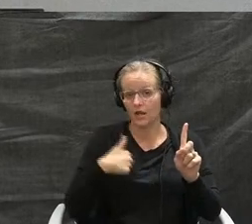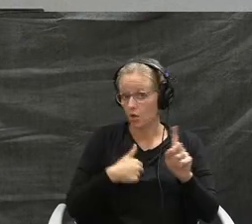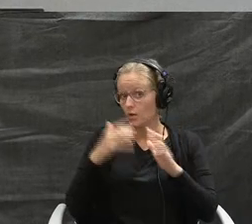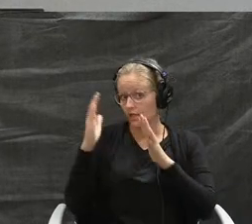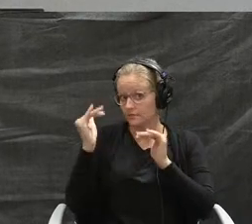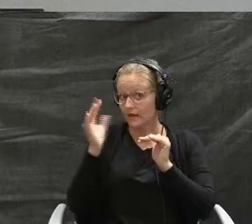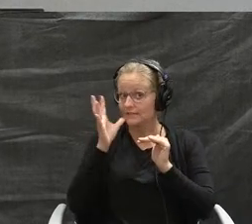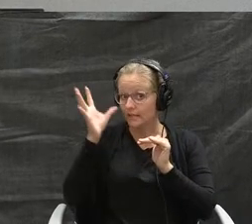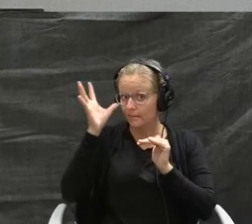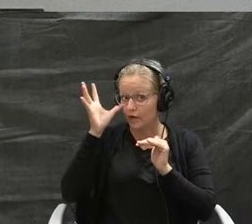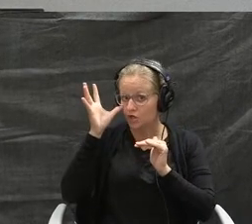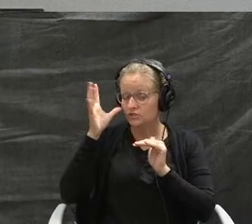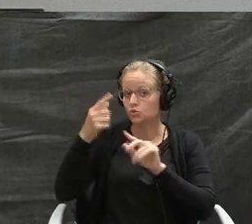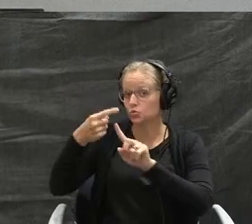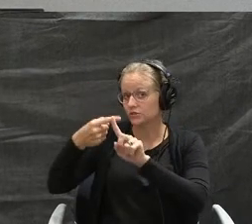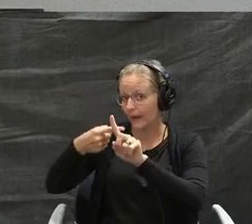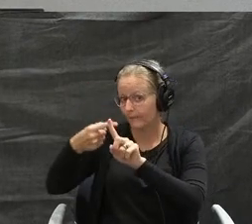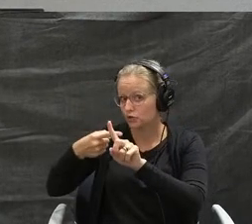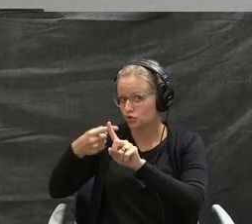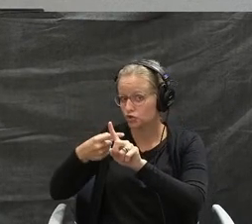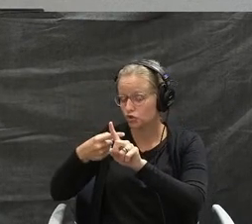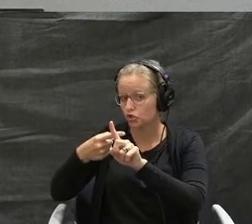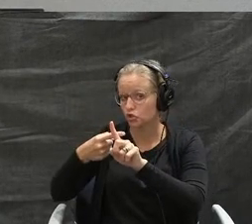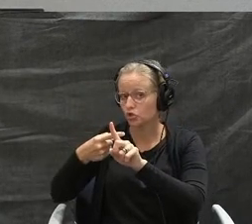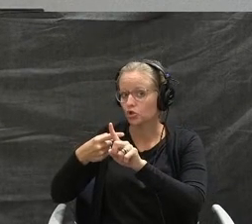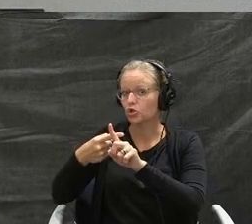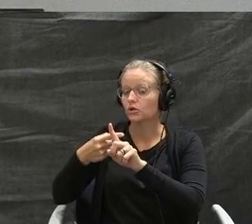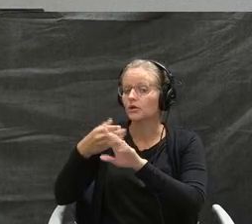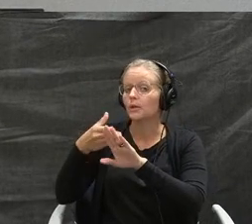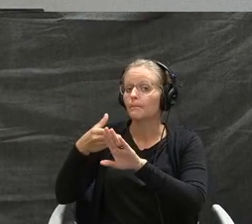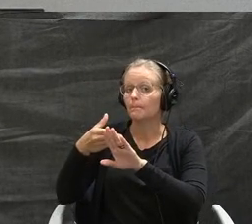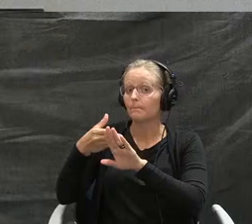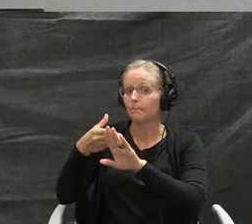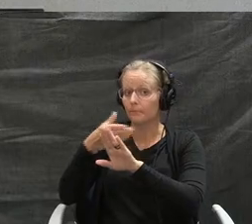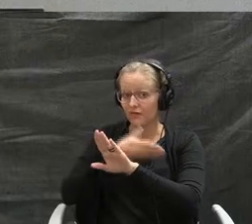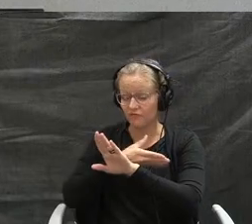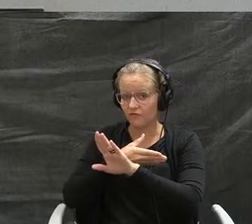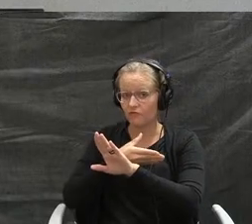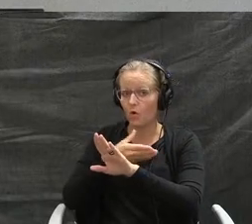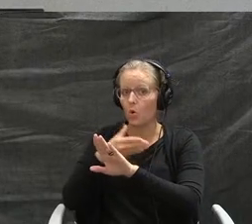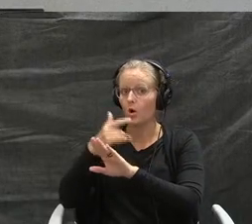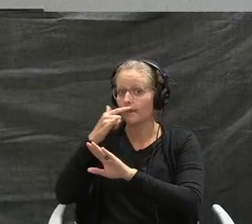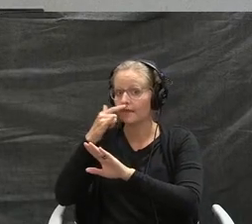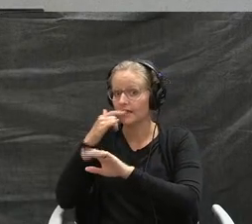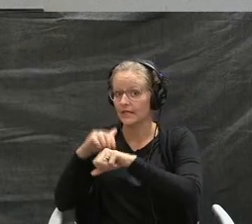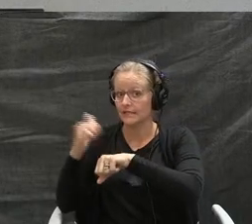not send a child to school that has as a fever and then we'll.